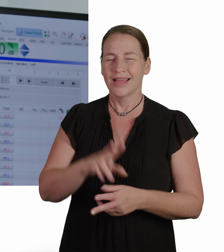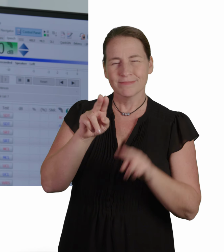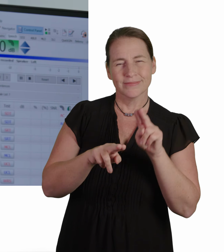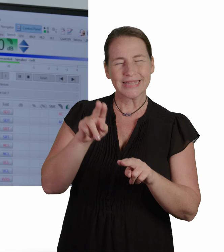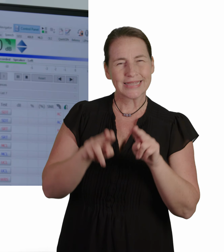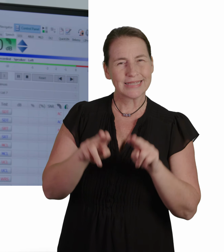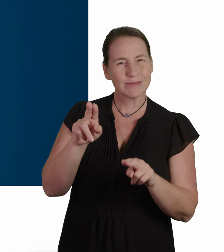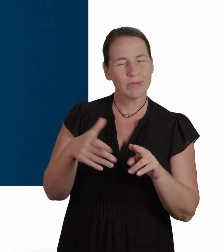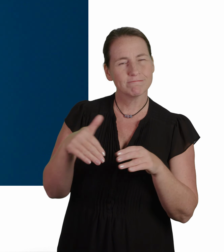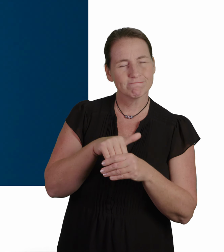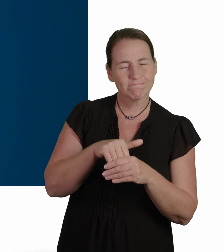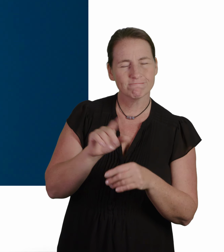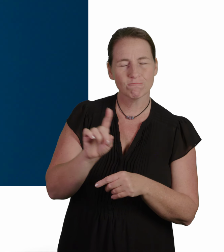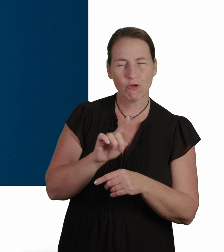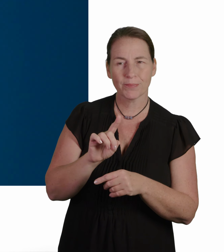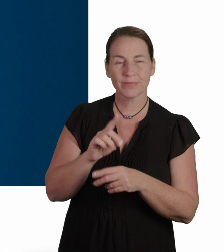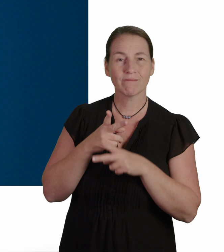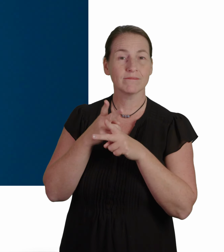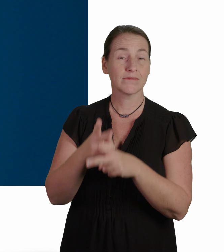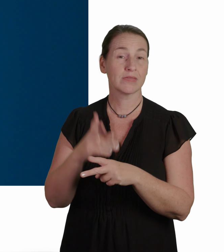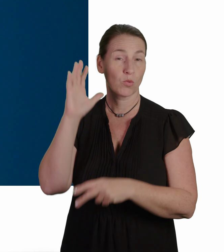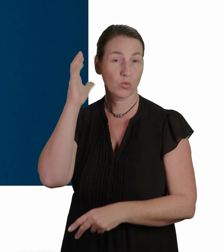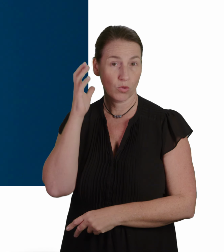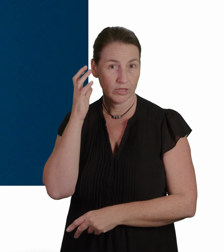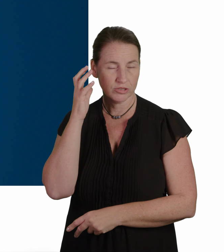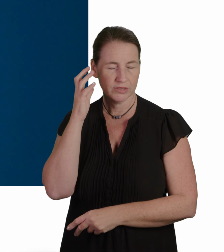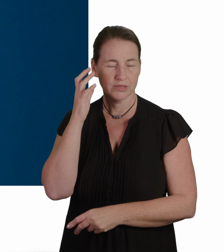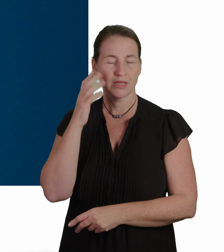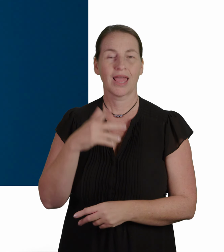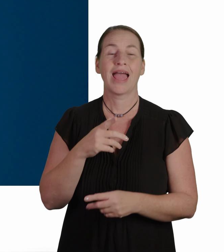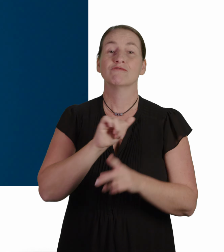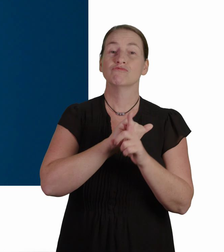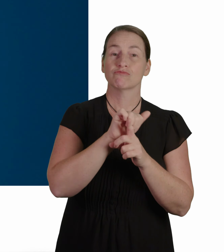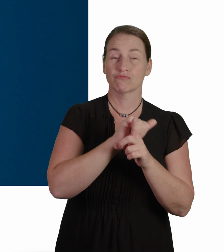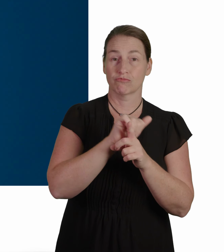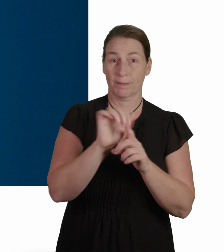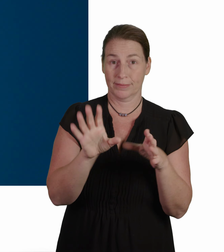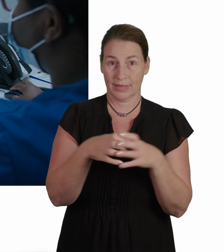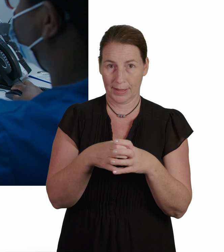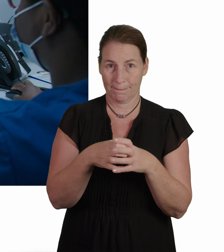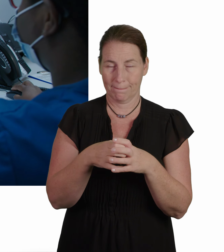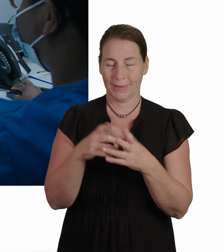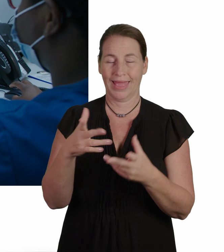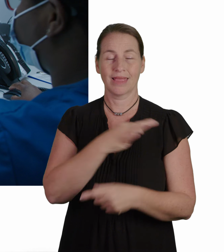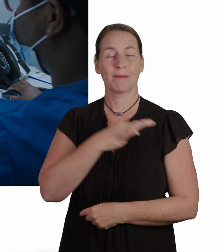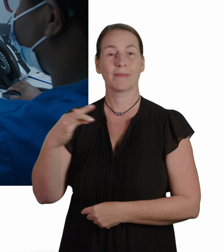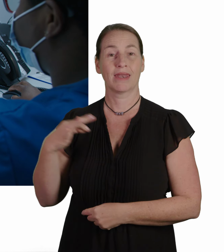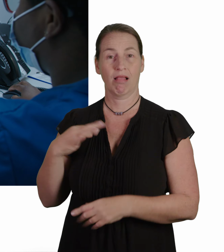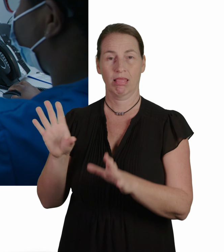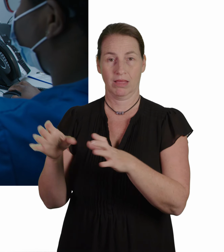Assessment involves seeing our audiologist, our rehabilitation team and our medical team.